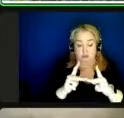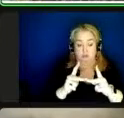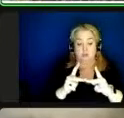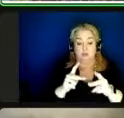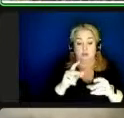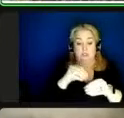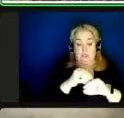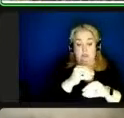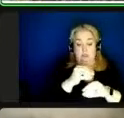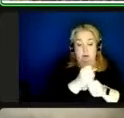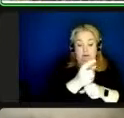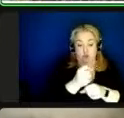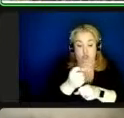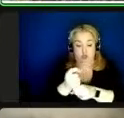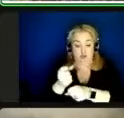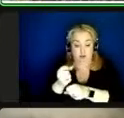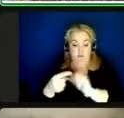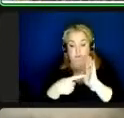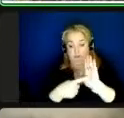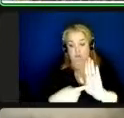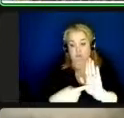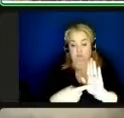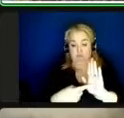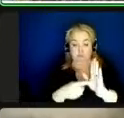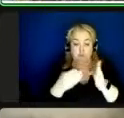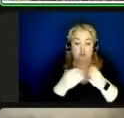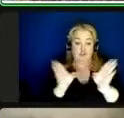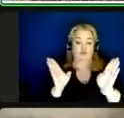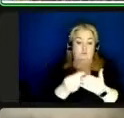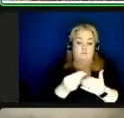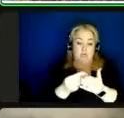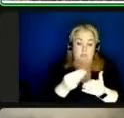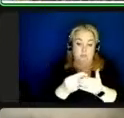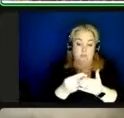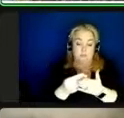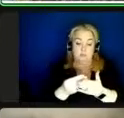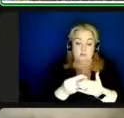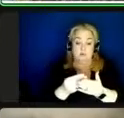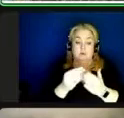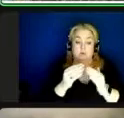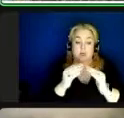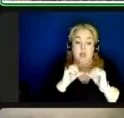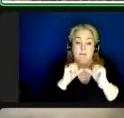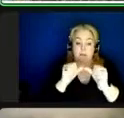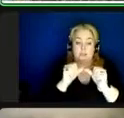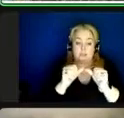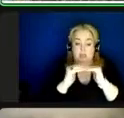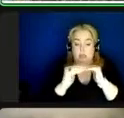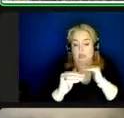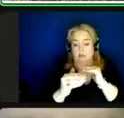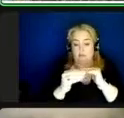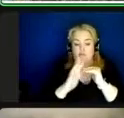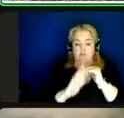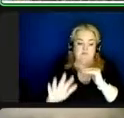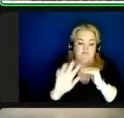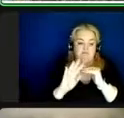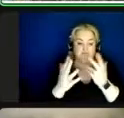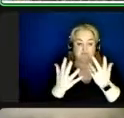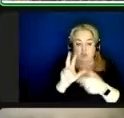THE GENERAL FUND BUYING MODEL ADDING EIGHT EIGHT POSITIONS